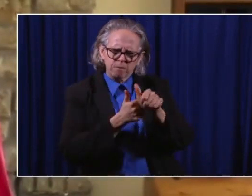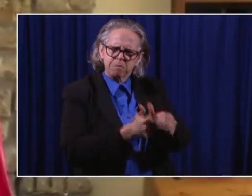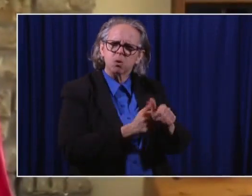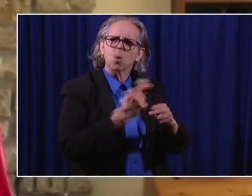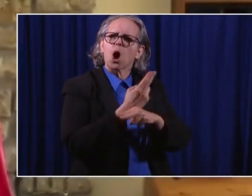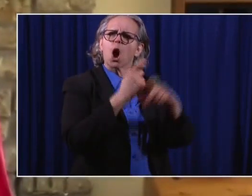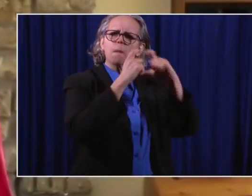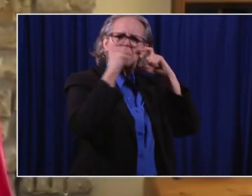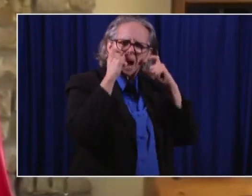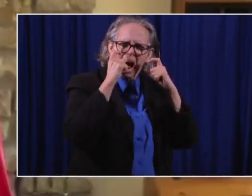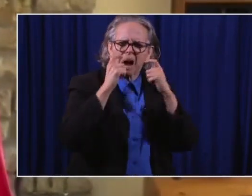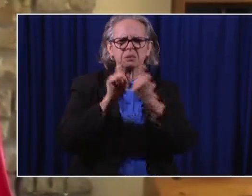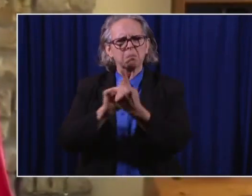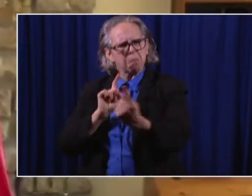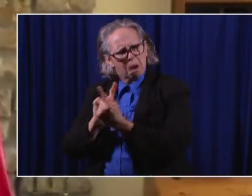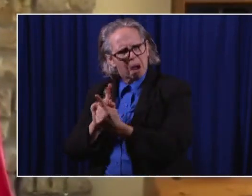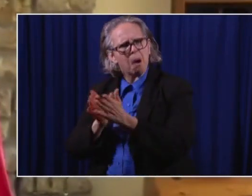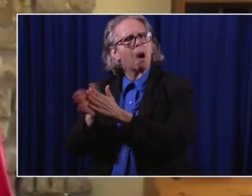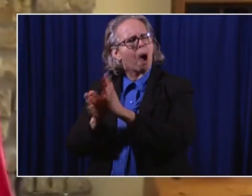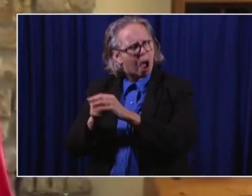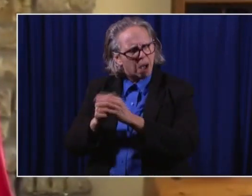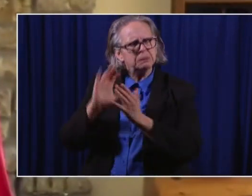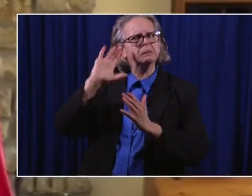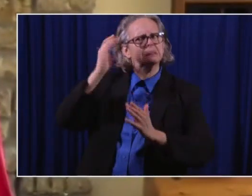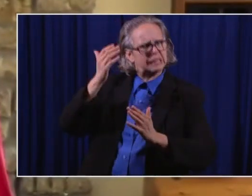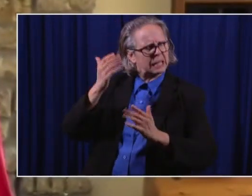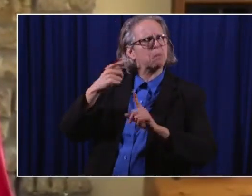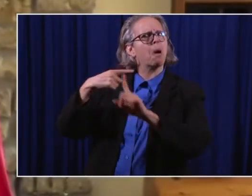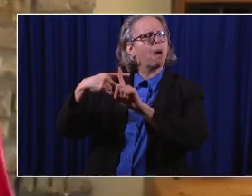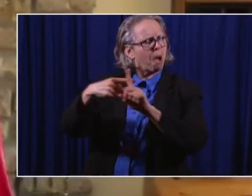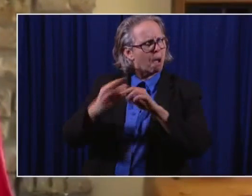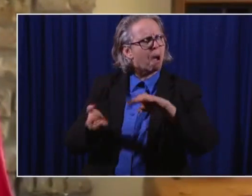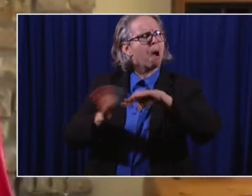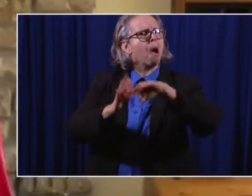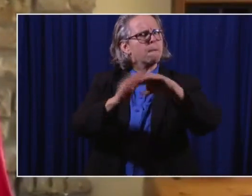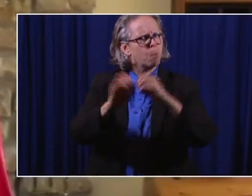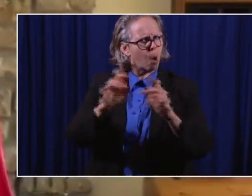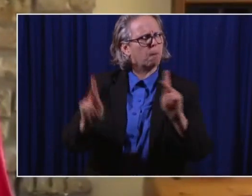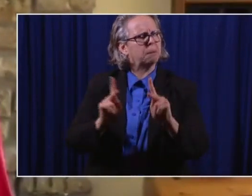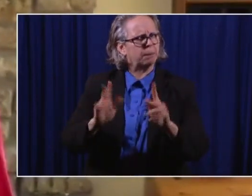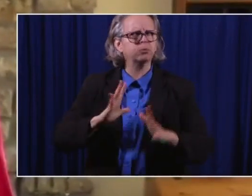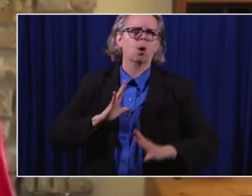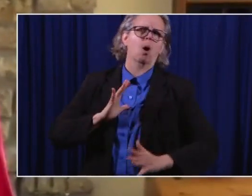THAT, MORE AND MORE PEOPLE ARE WEARING MASKS IN RETAIL OUTLETS WHICH IS GREAT NEWS.